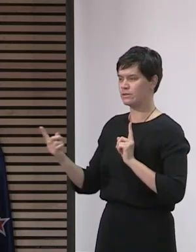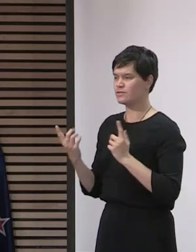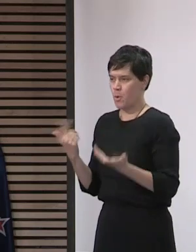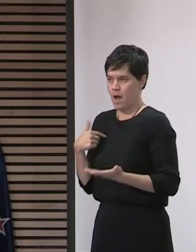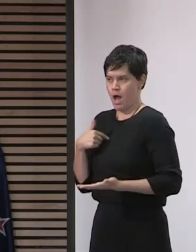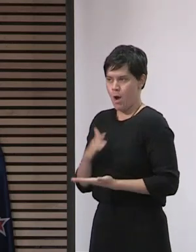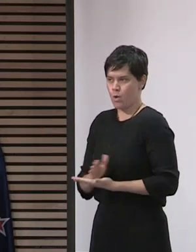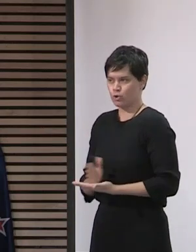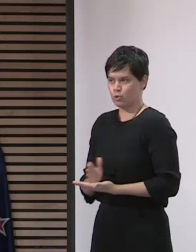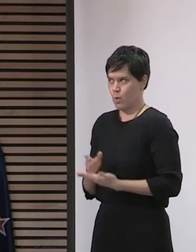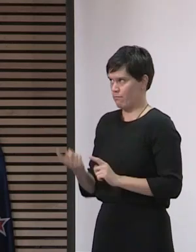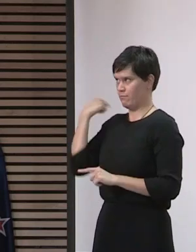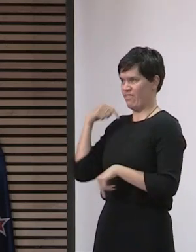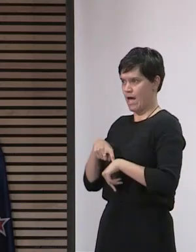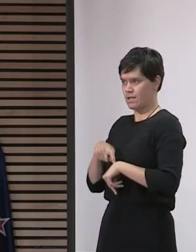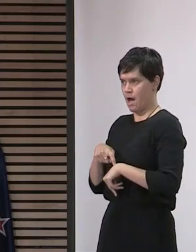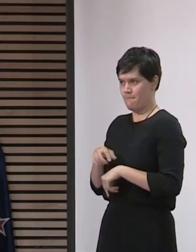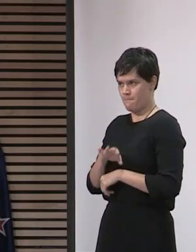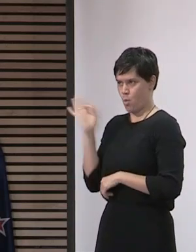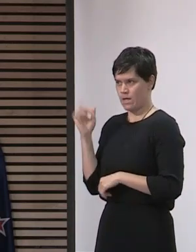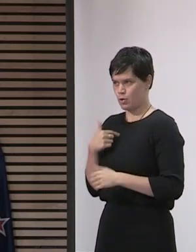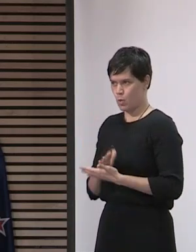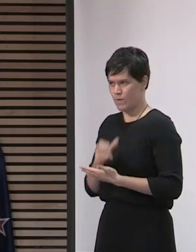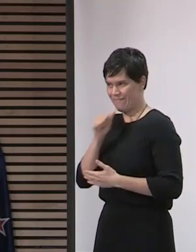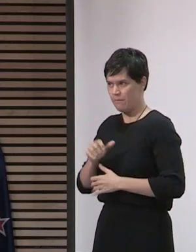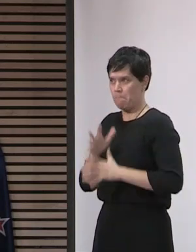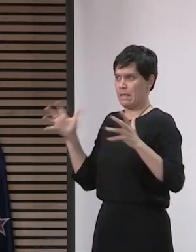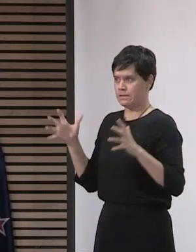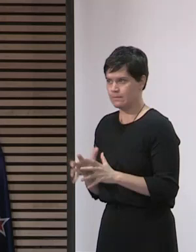strength, so...